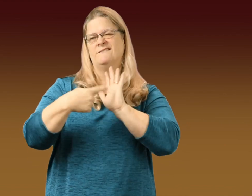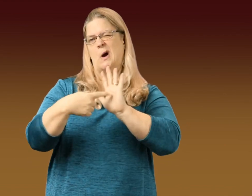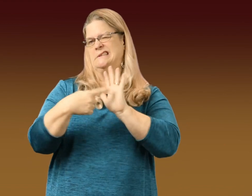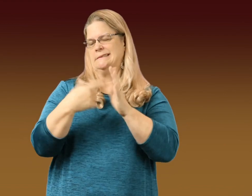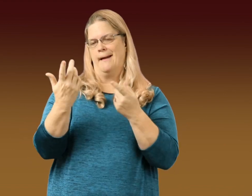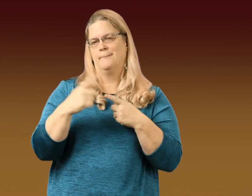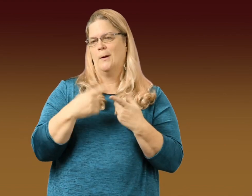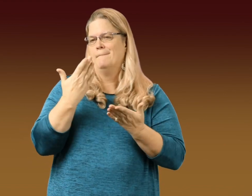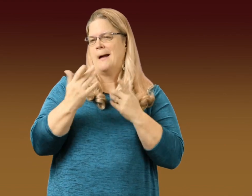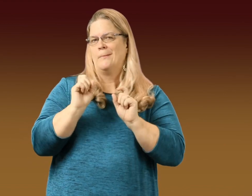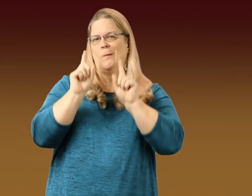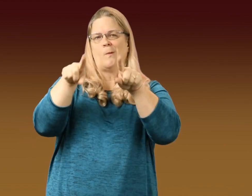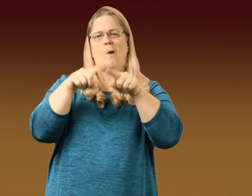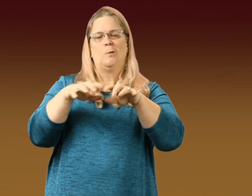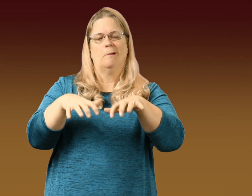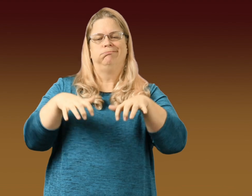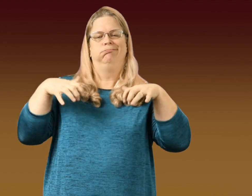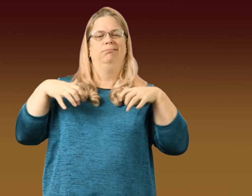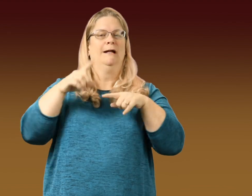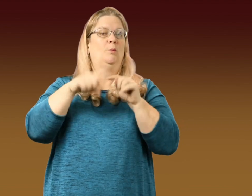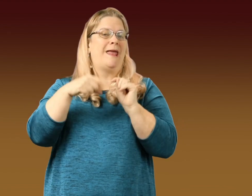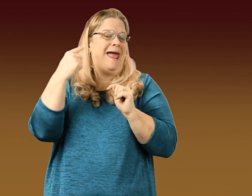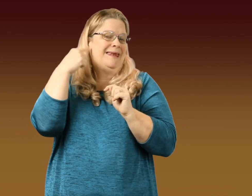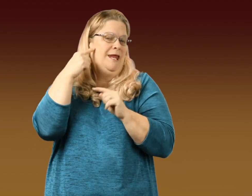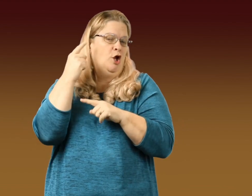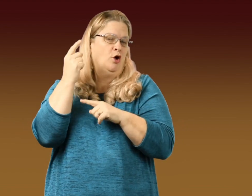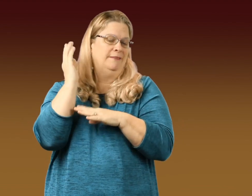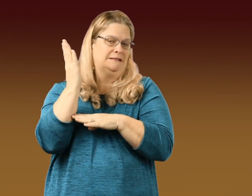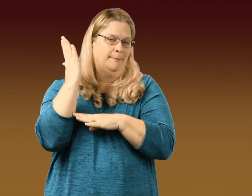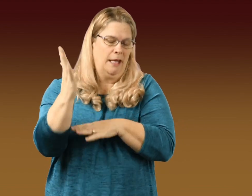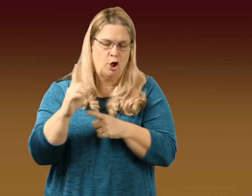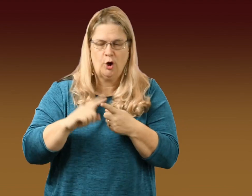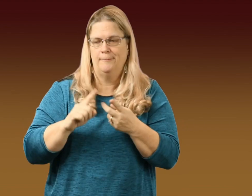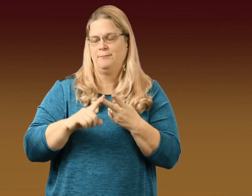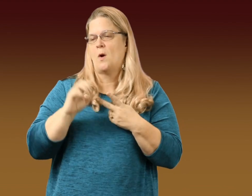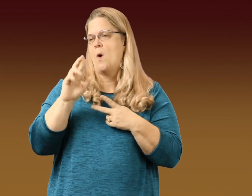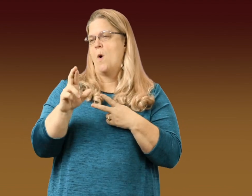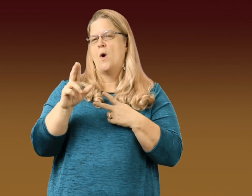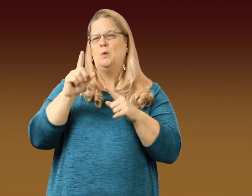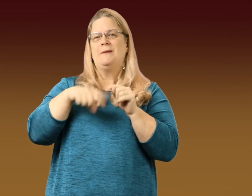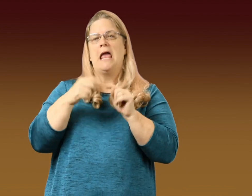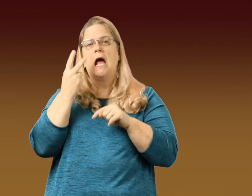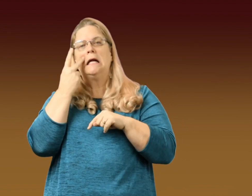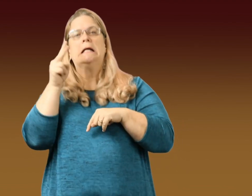perhaps when you're communicating with someone. Let's say maybe you're going to an auditorium, and you can't hear the speaker,